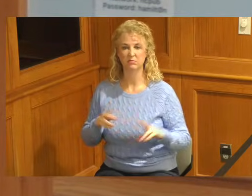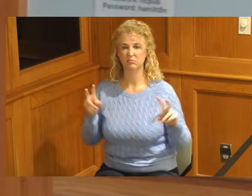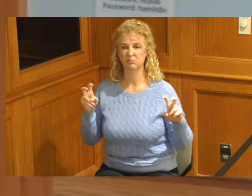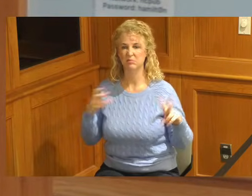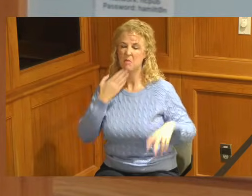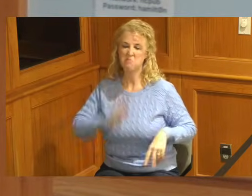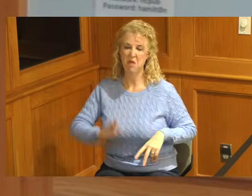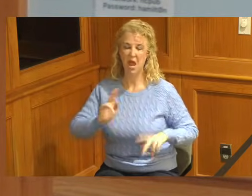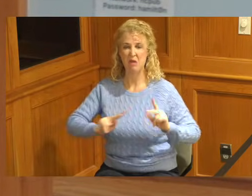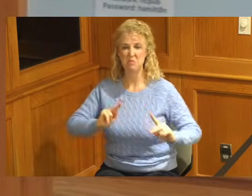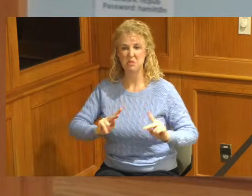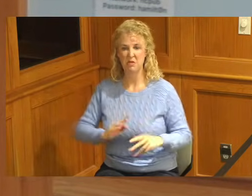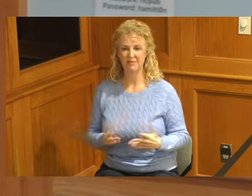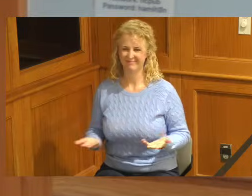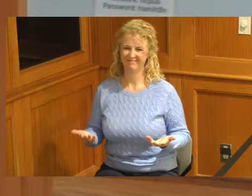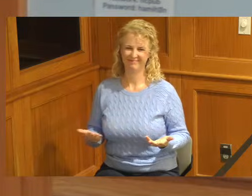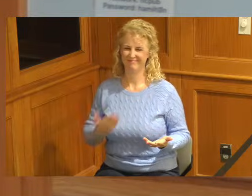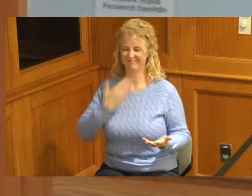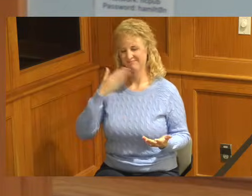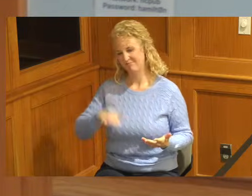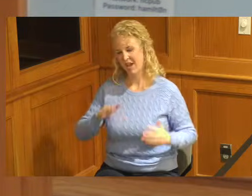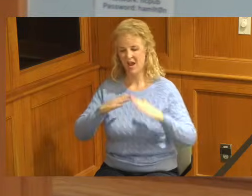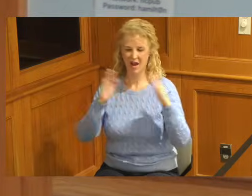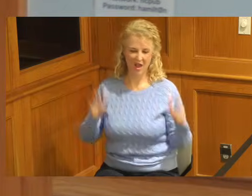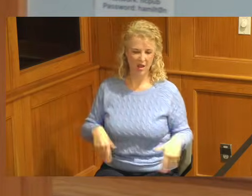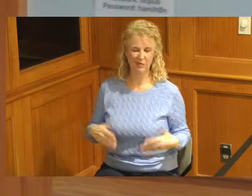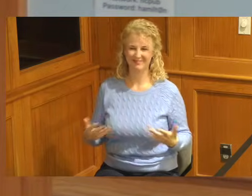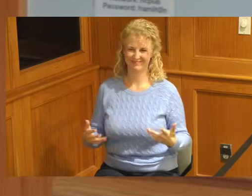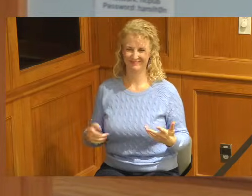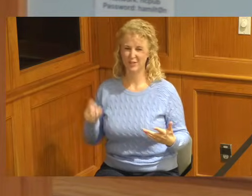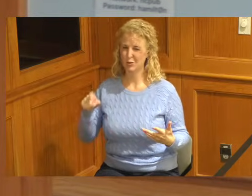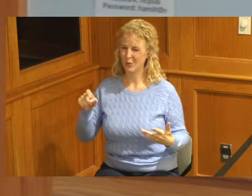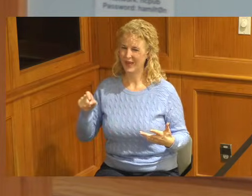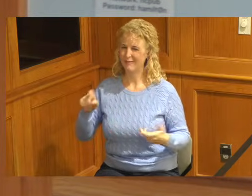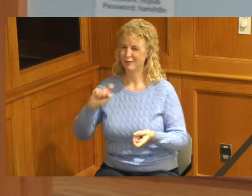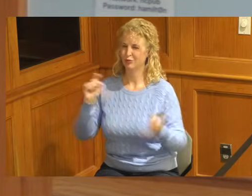poorly managed housing, which is usually what people are thinking about. So, as usual,